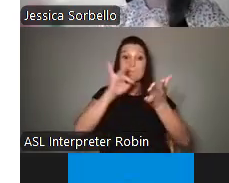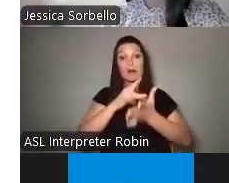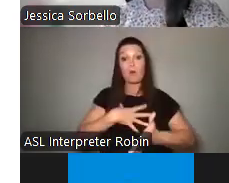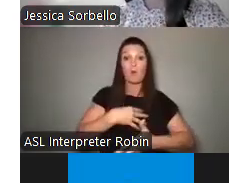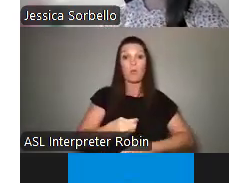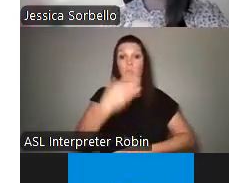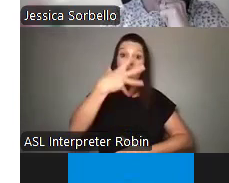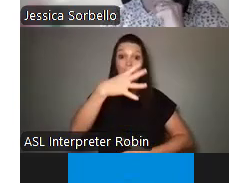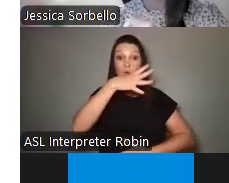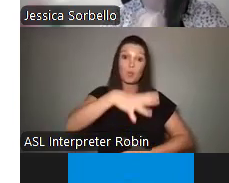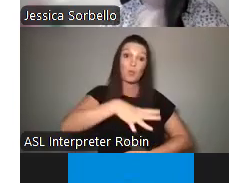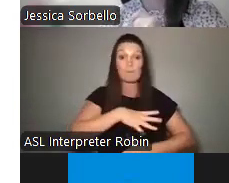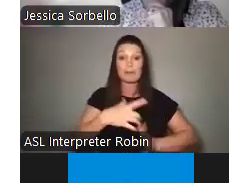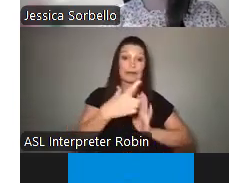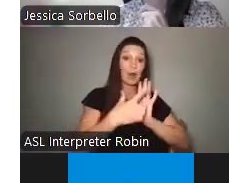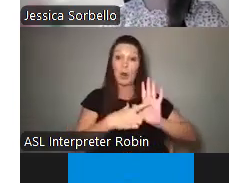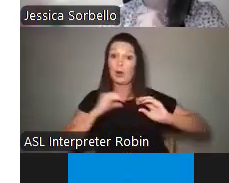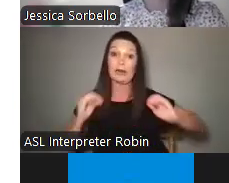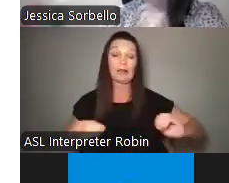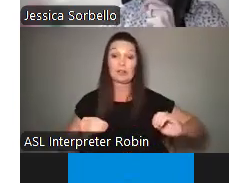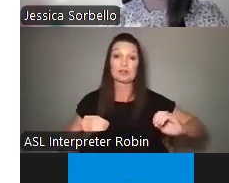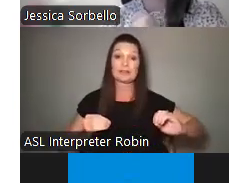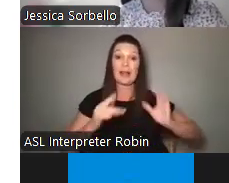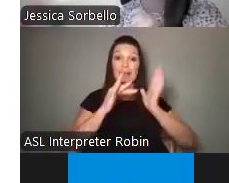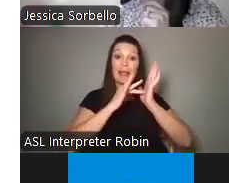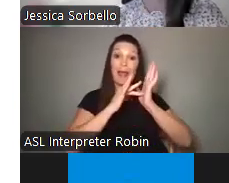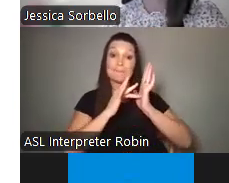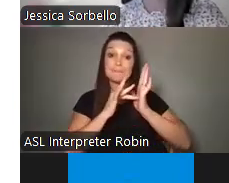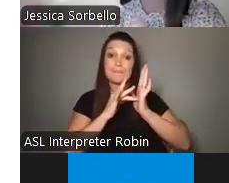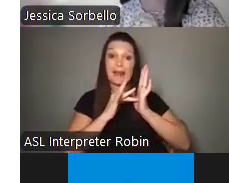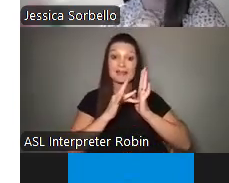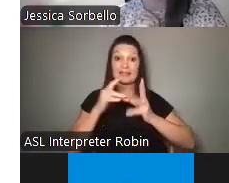with my children and driven anywhere. So, again,